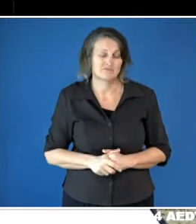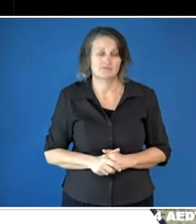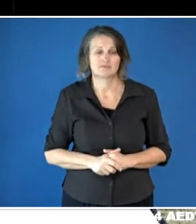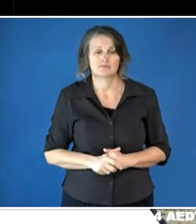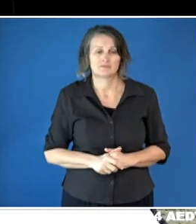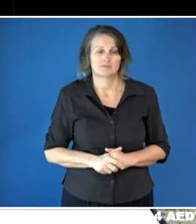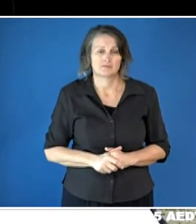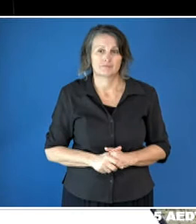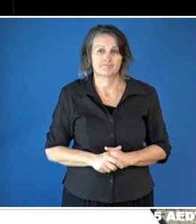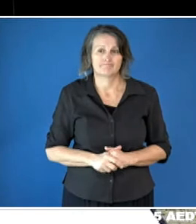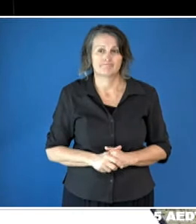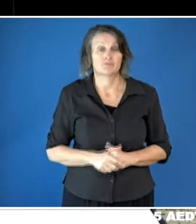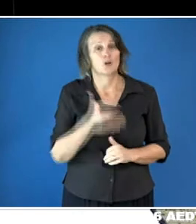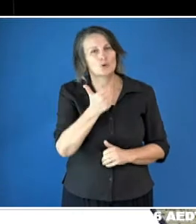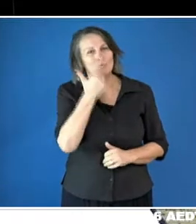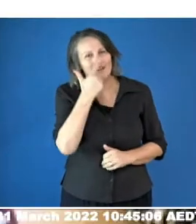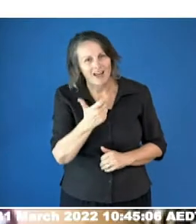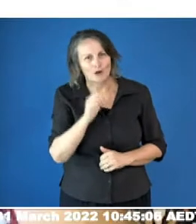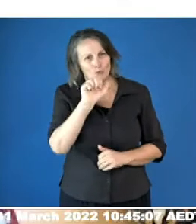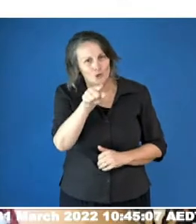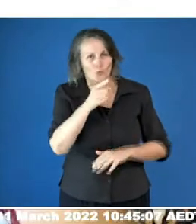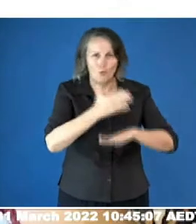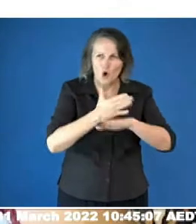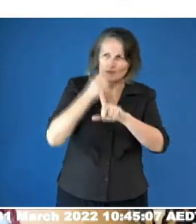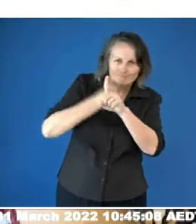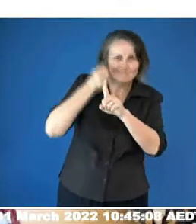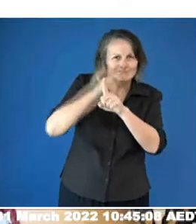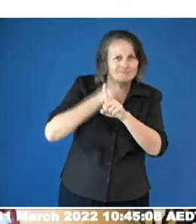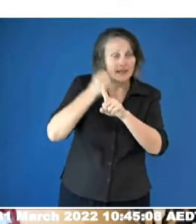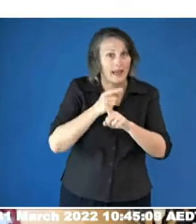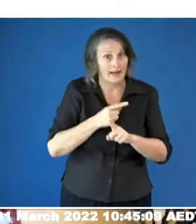Good luck with your advocacy to get a living situation that you would like, too.